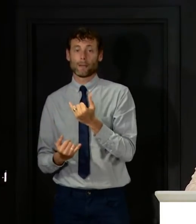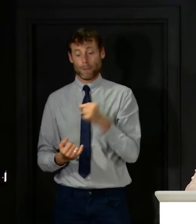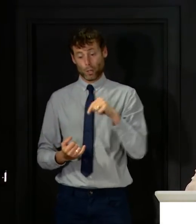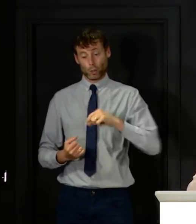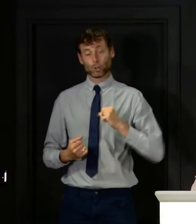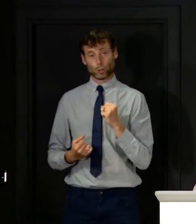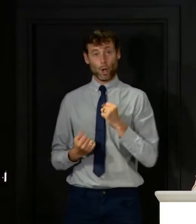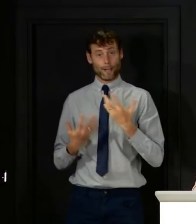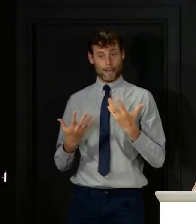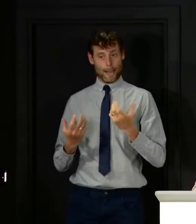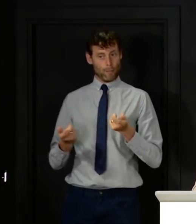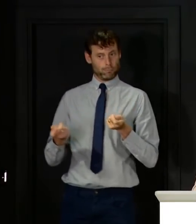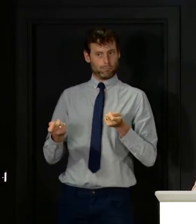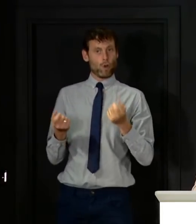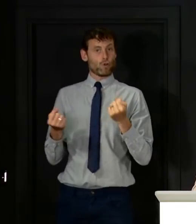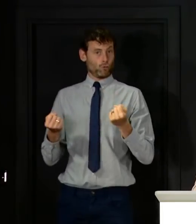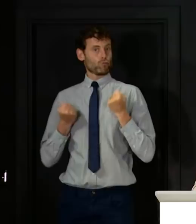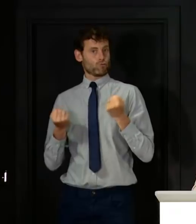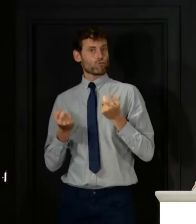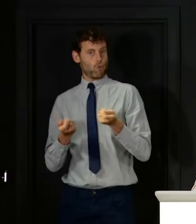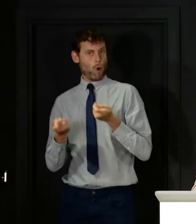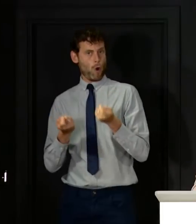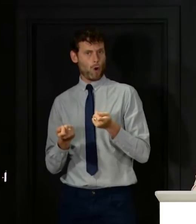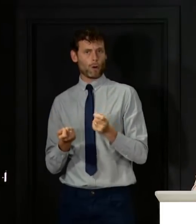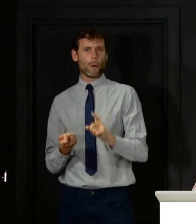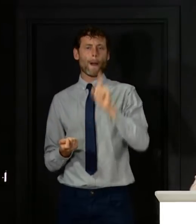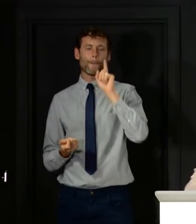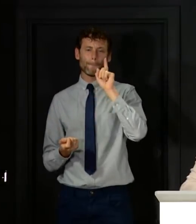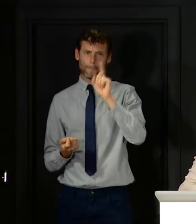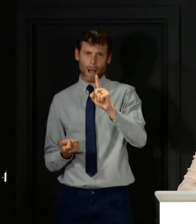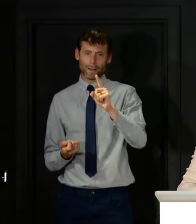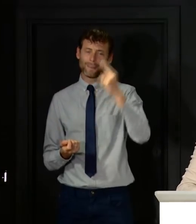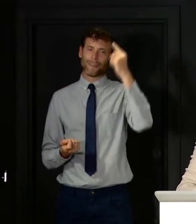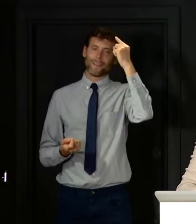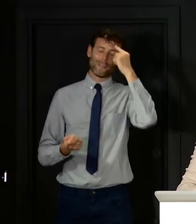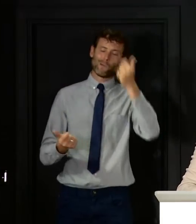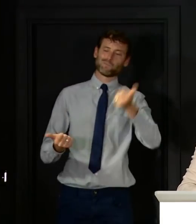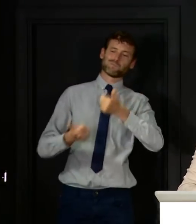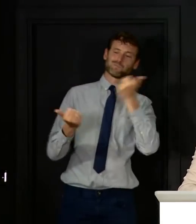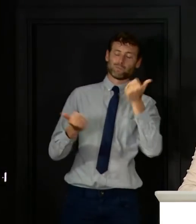Scotland, but it's not a position that should give rise to one iota of complacency, because